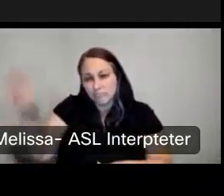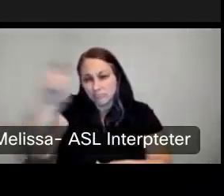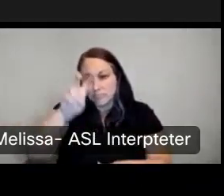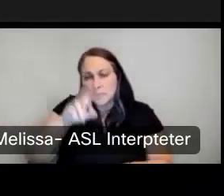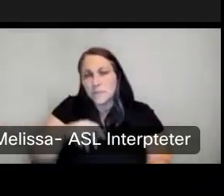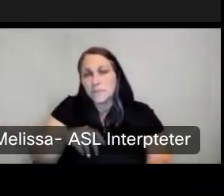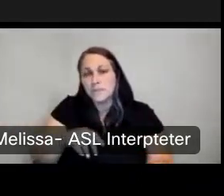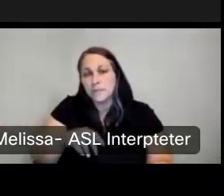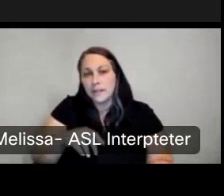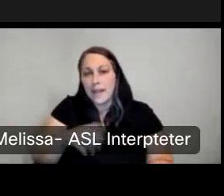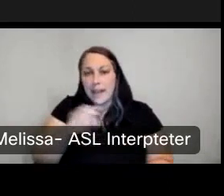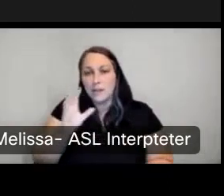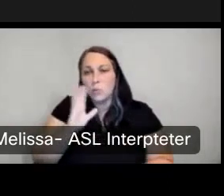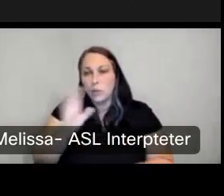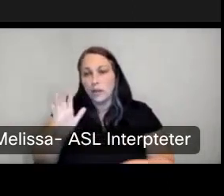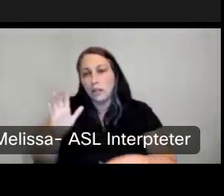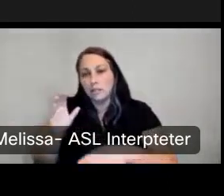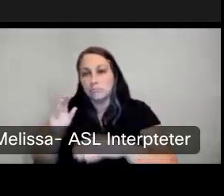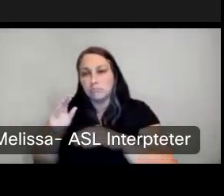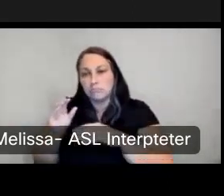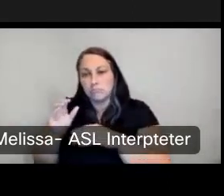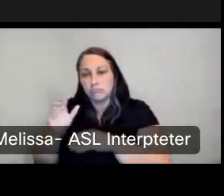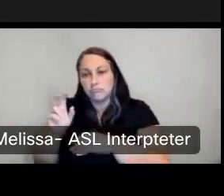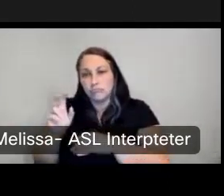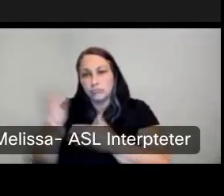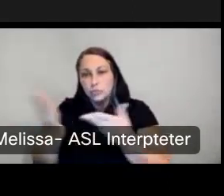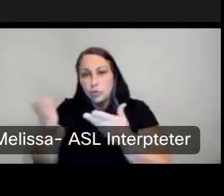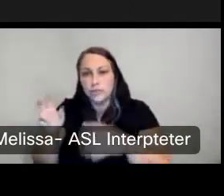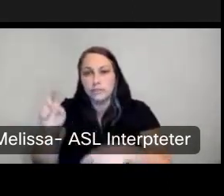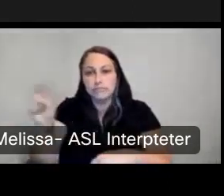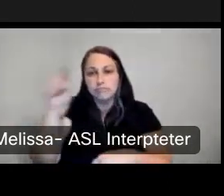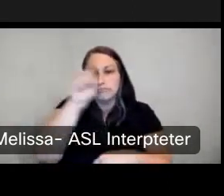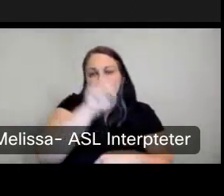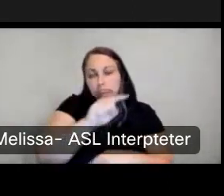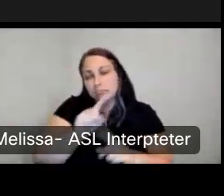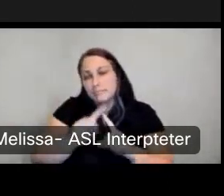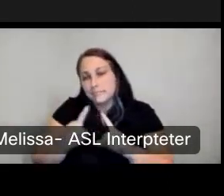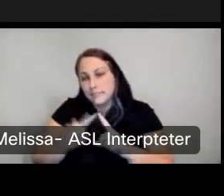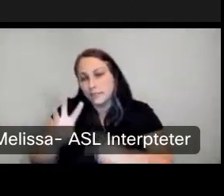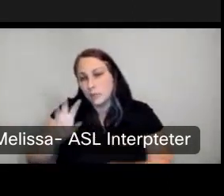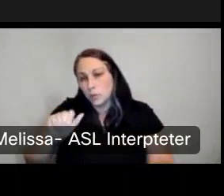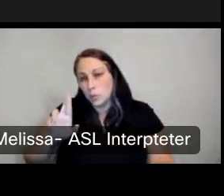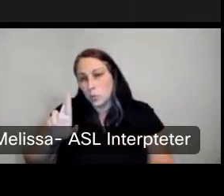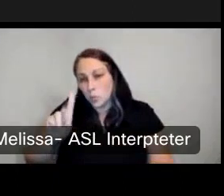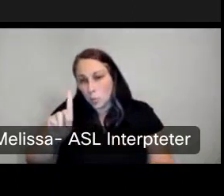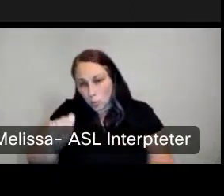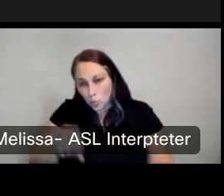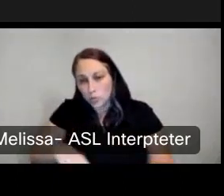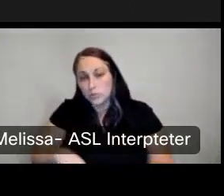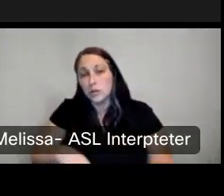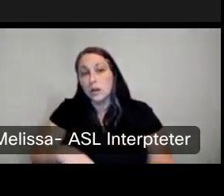um various Awards and um we're hosting like I mentioned information hours